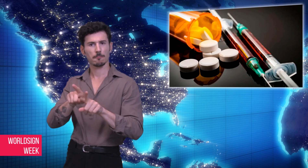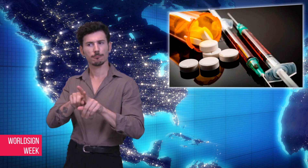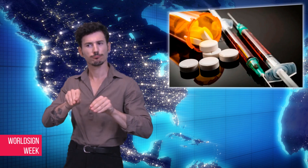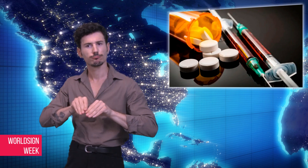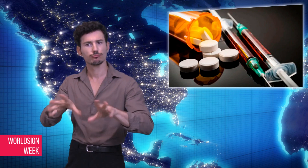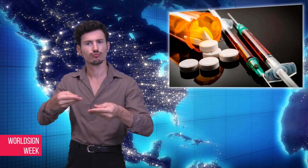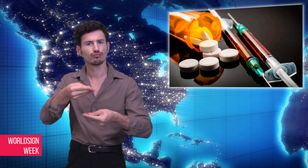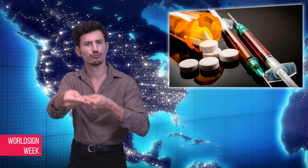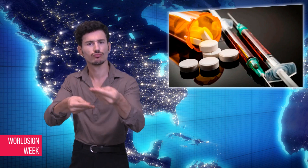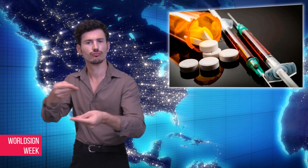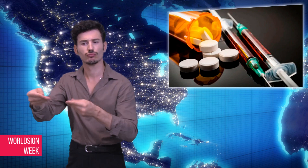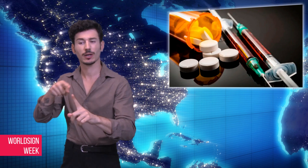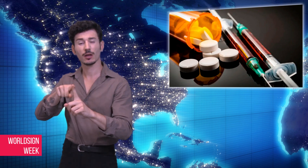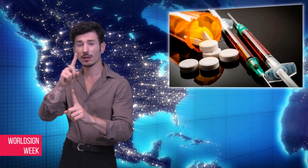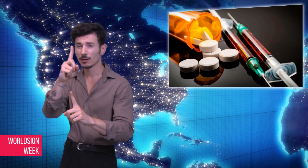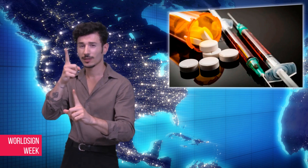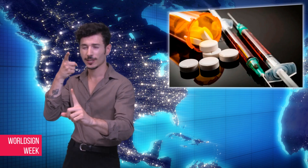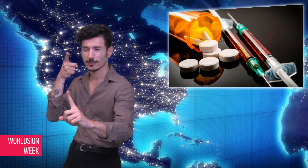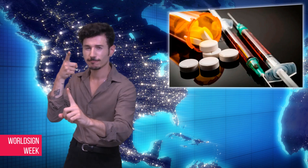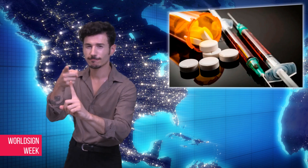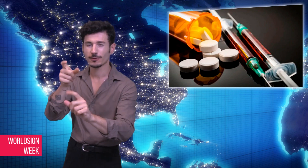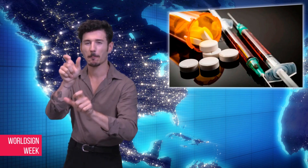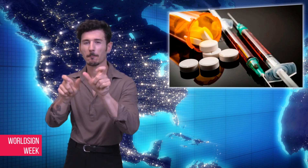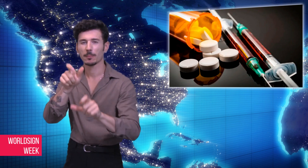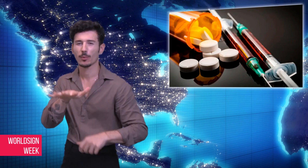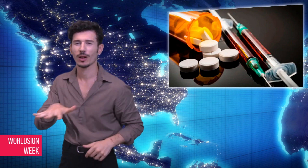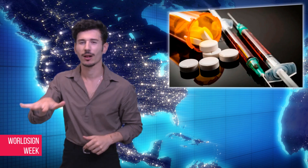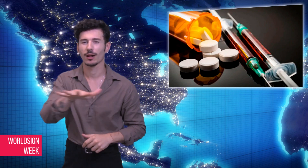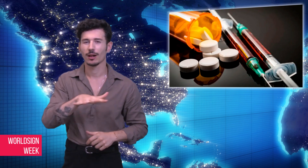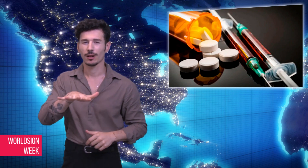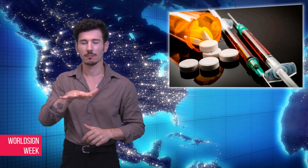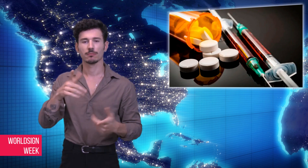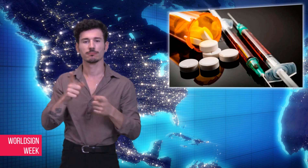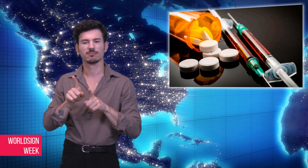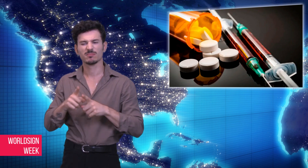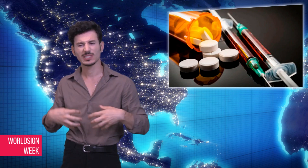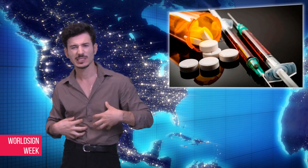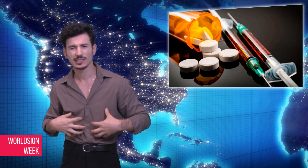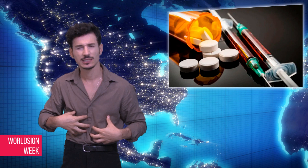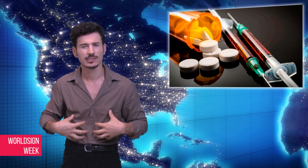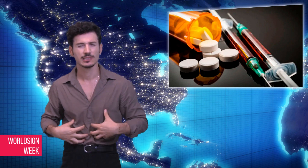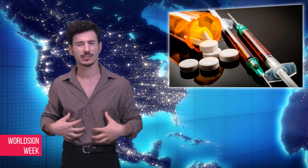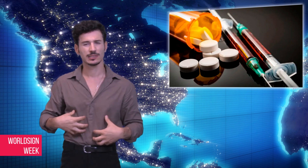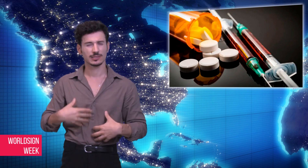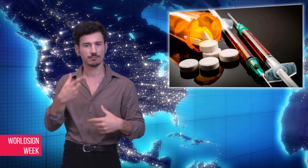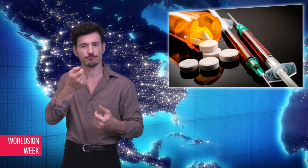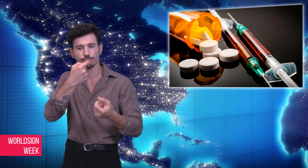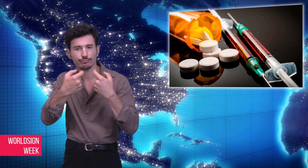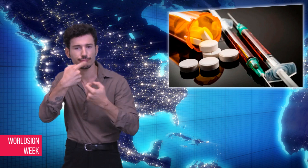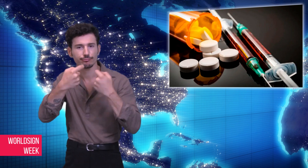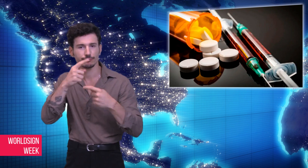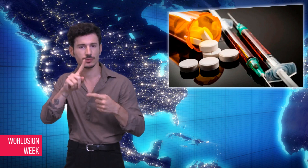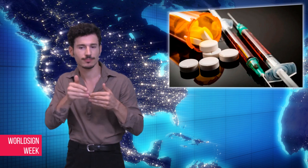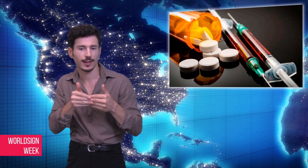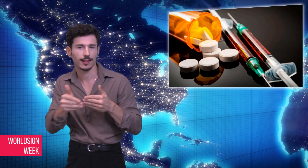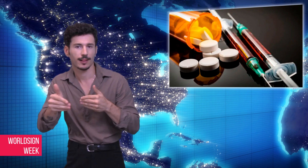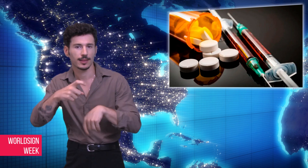treating pain that is short-term, terminal or related to cancer.